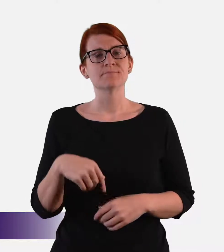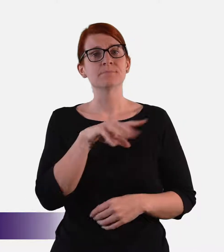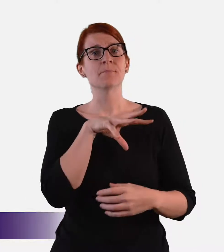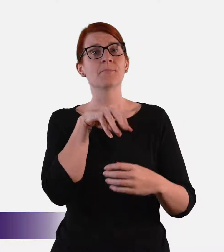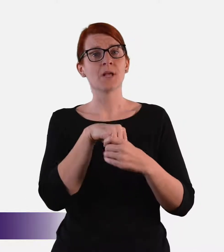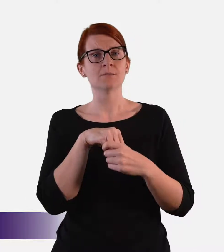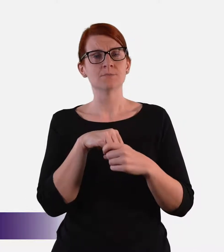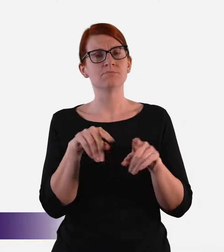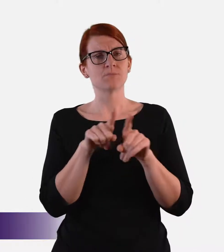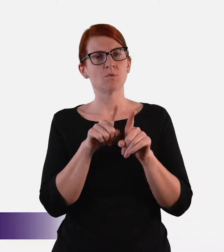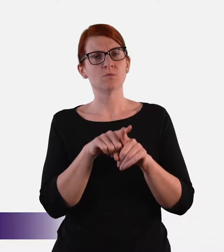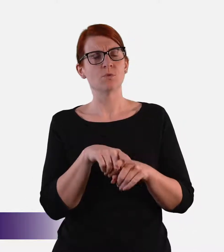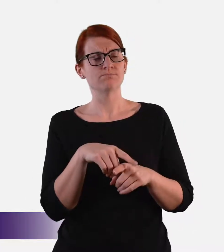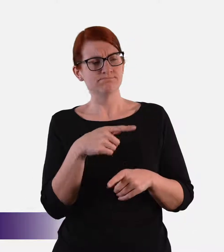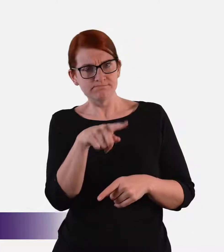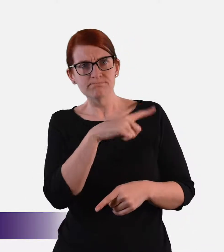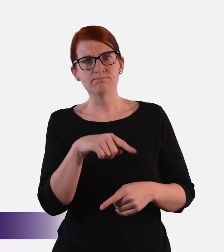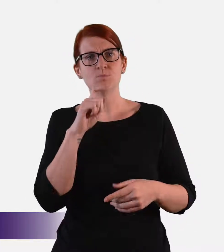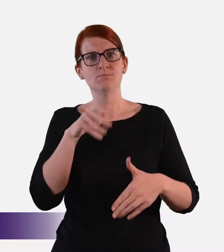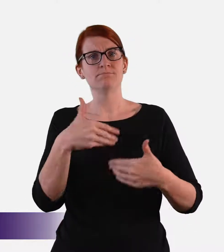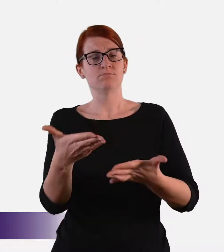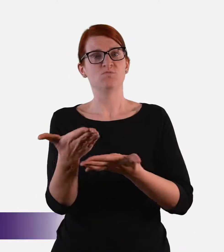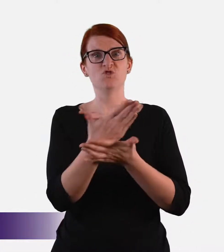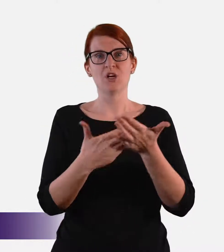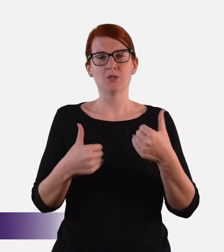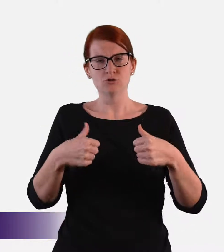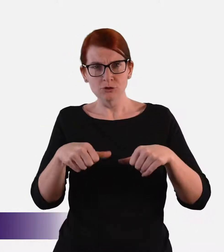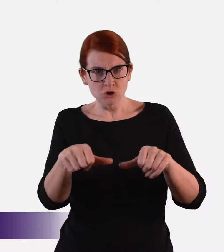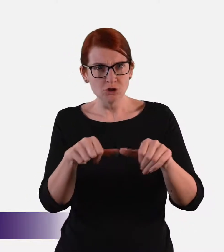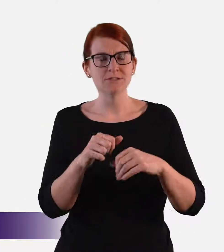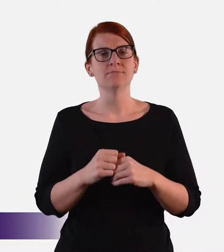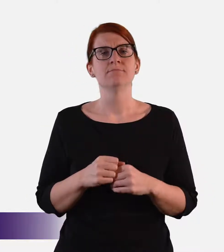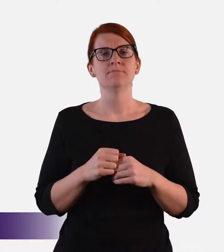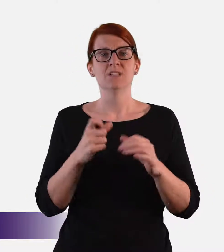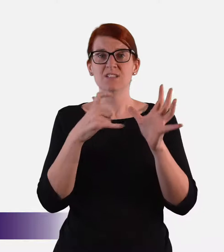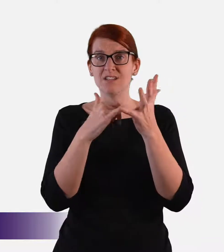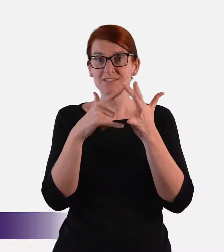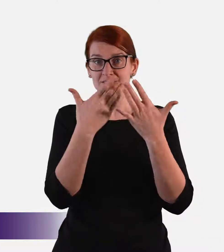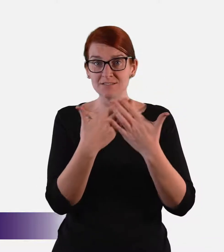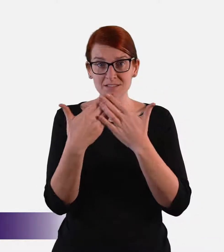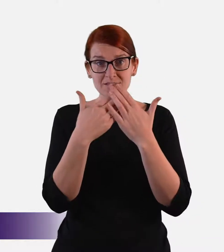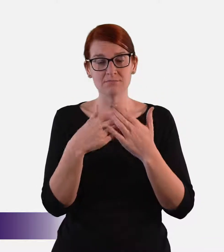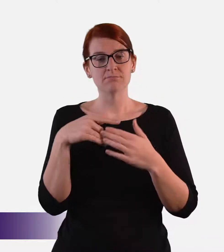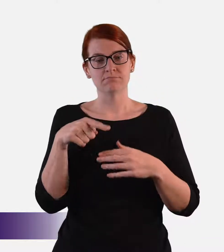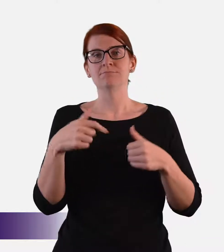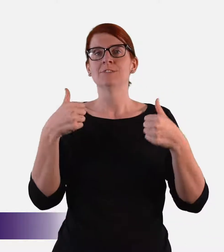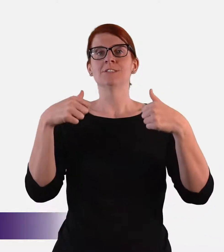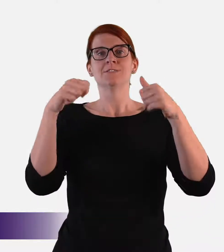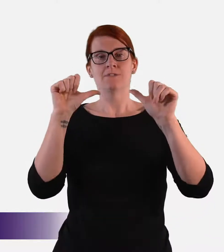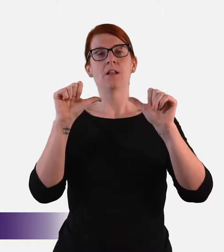Participants were also asked to share strategies and case studies that have been successfully used to -